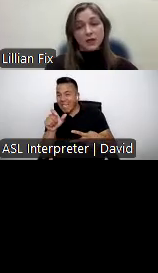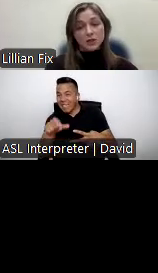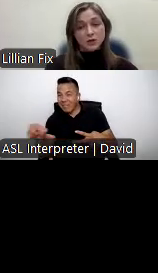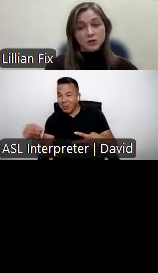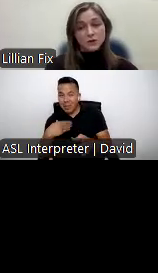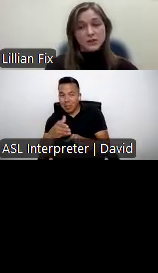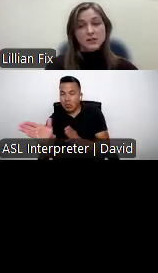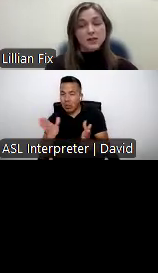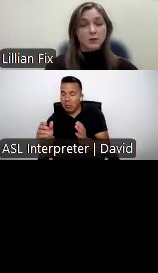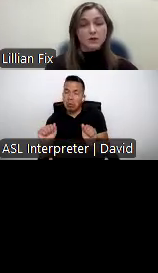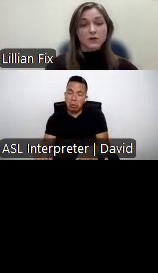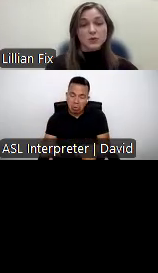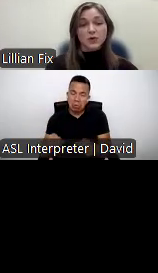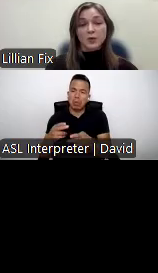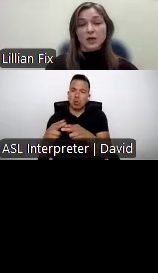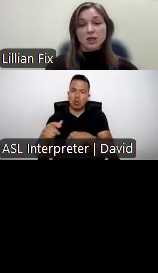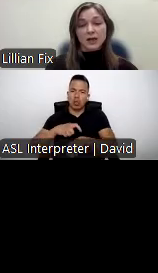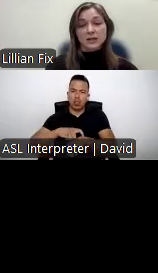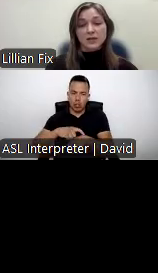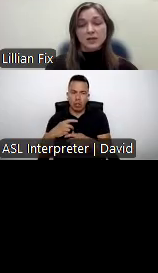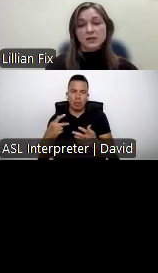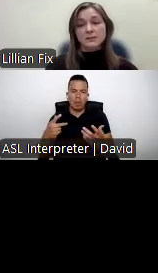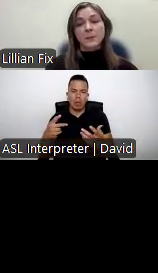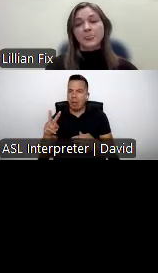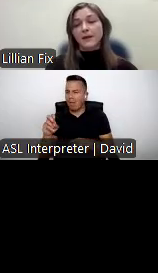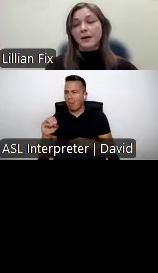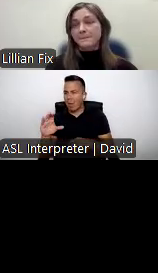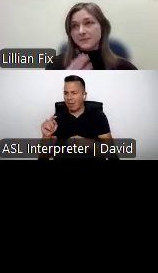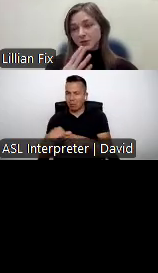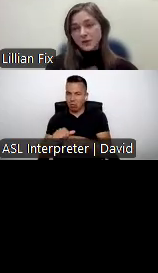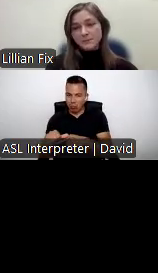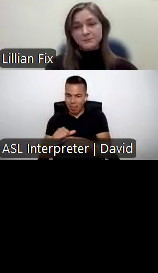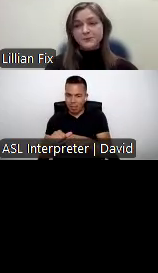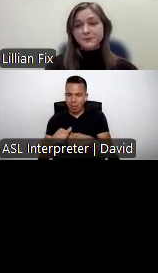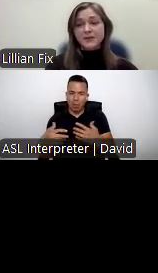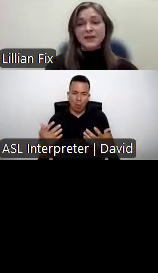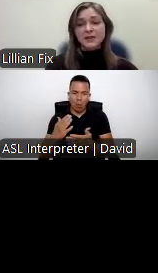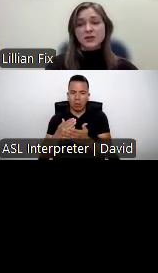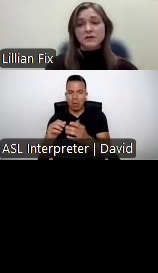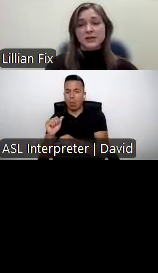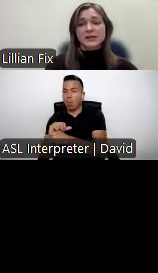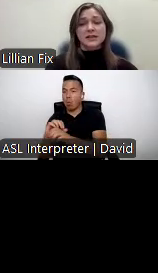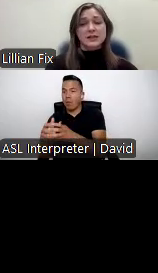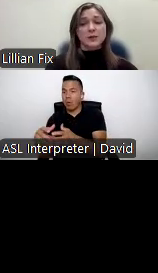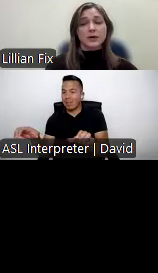pre-vocational services and workforce preparation activities. Excuse me. And these services can